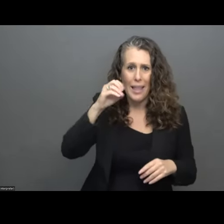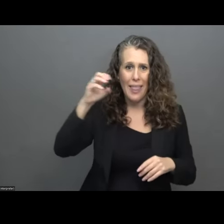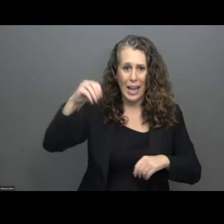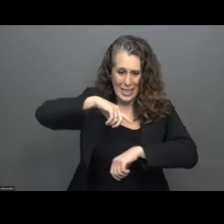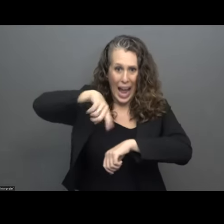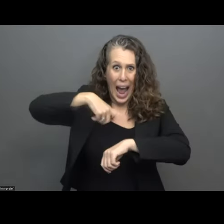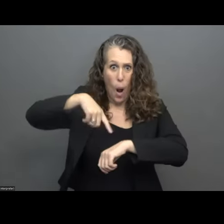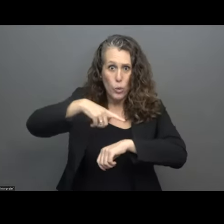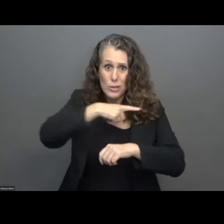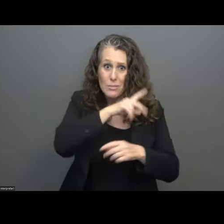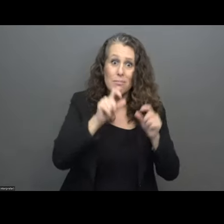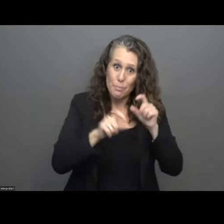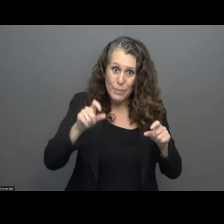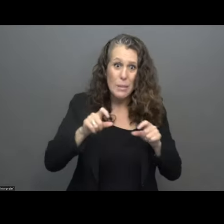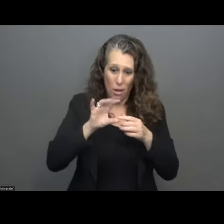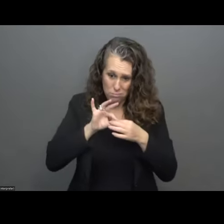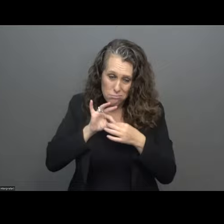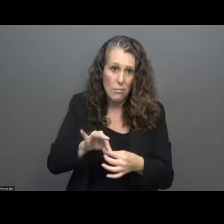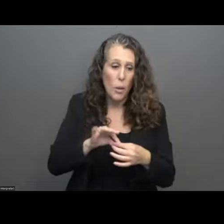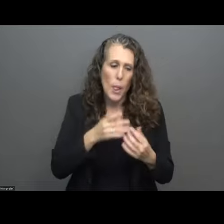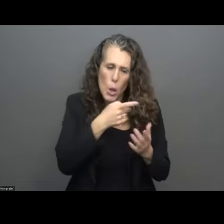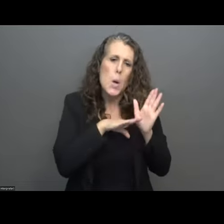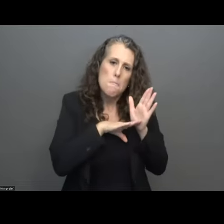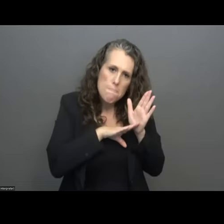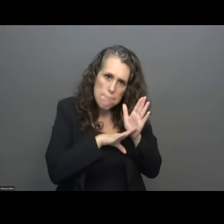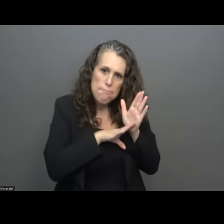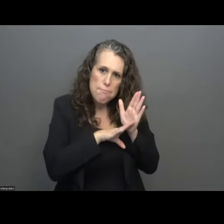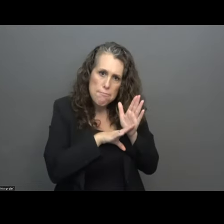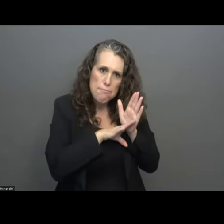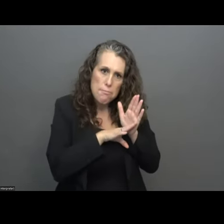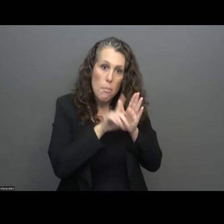that the app is picking up slowly, but it is steady, because people need to understand